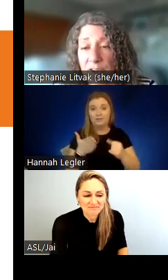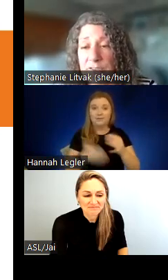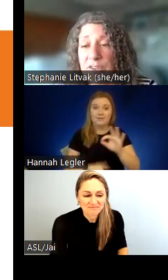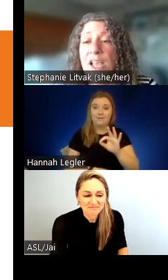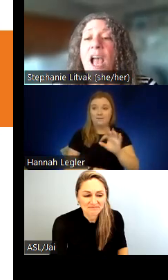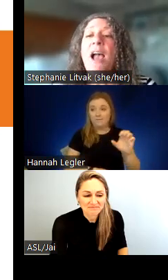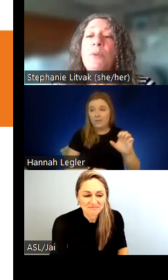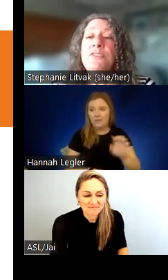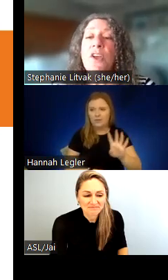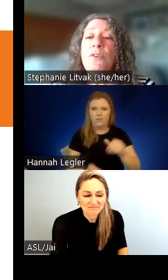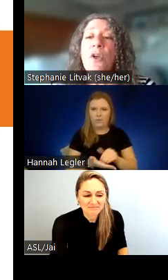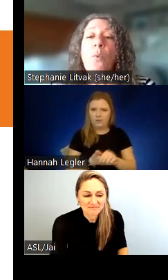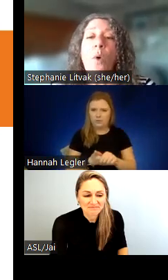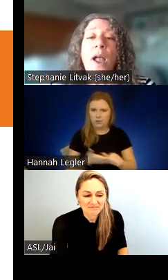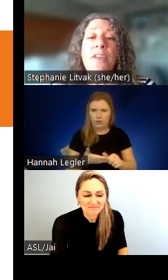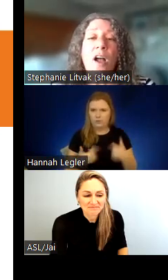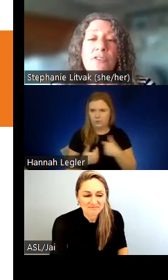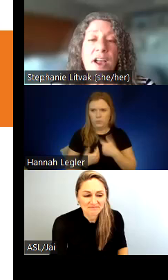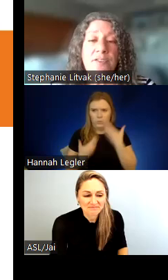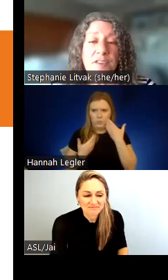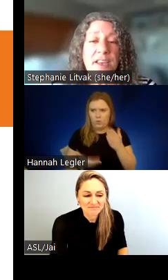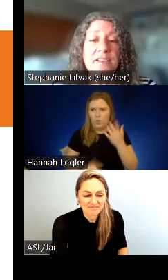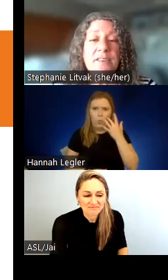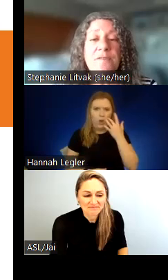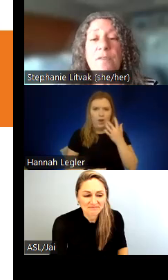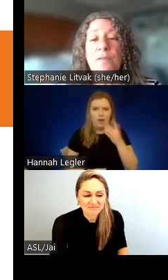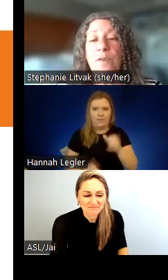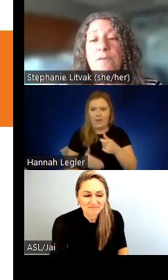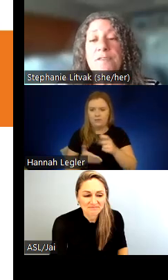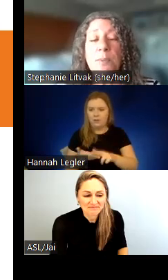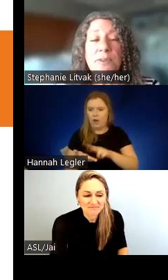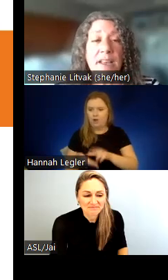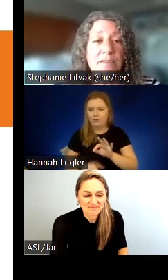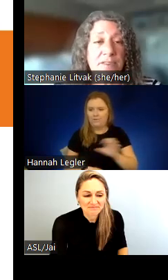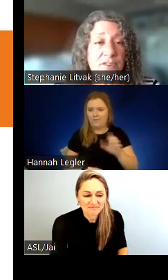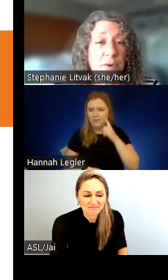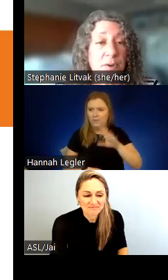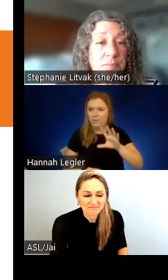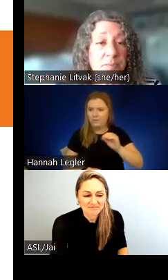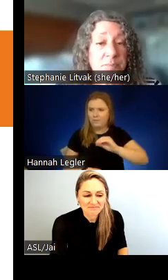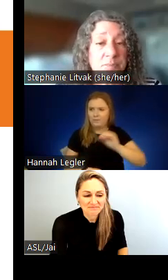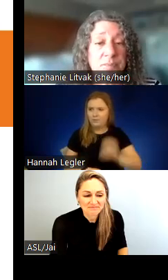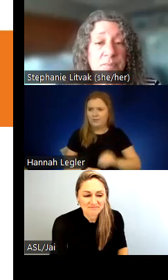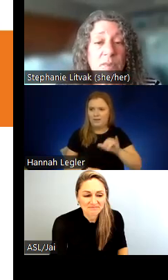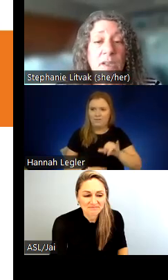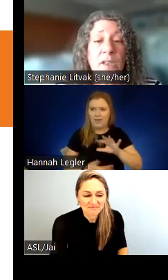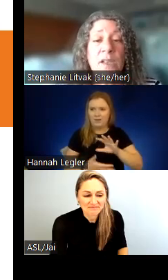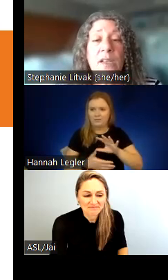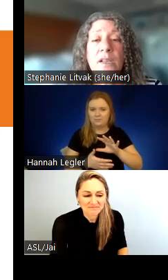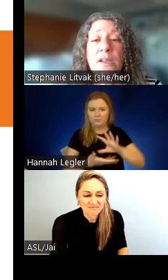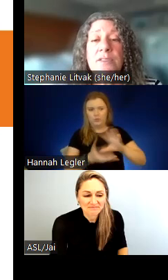And we don't know why the contract fee is for 50% of this total.